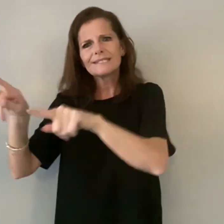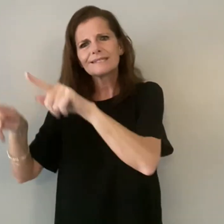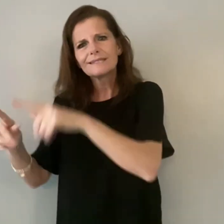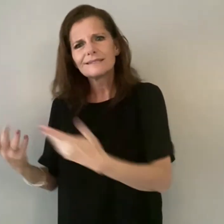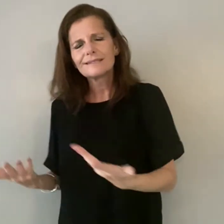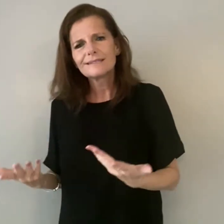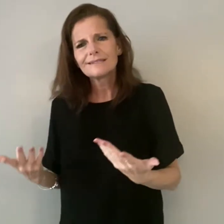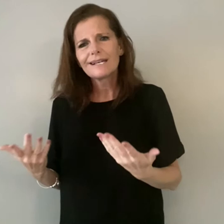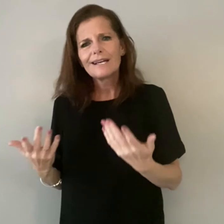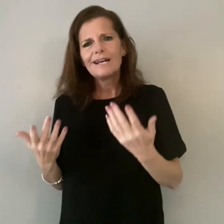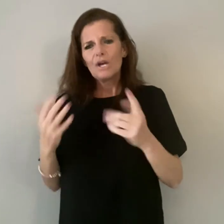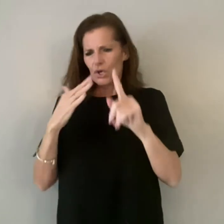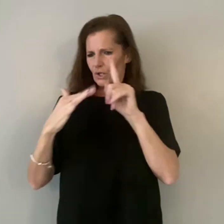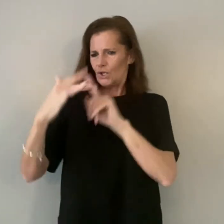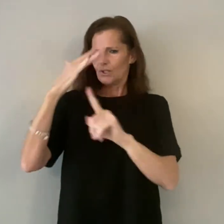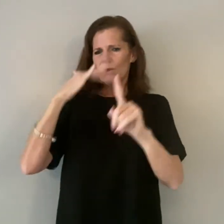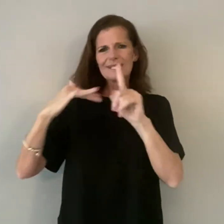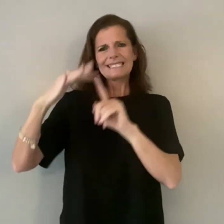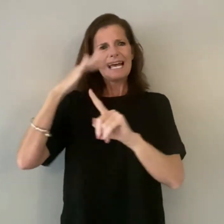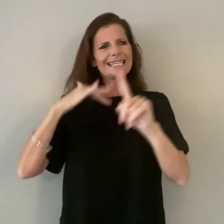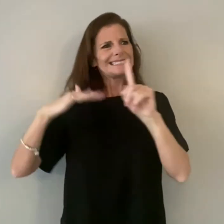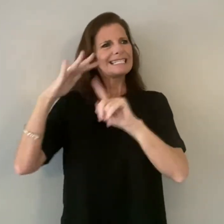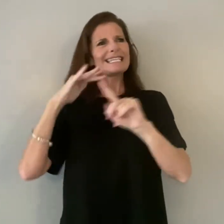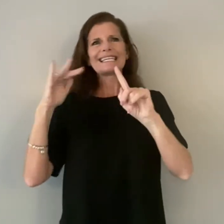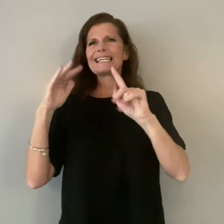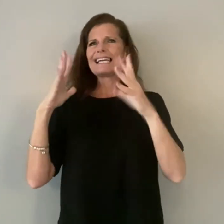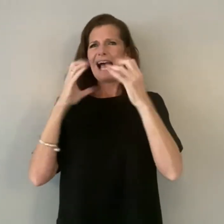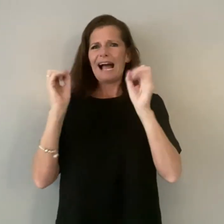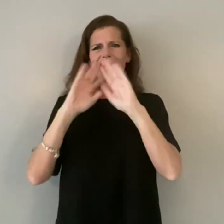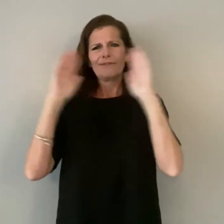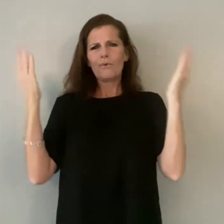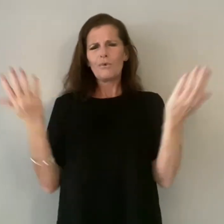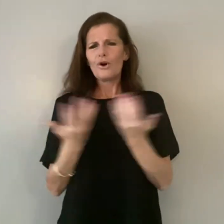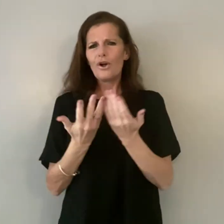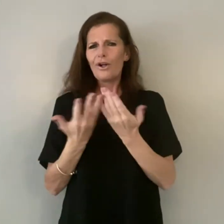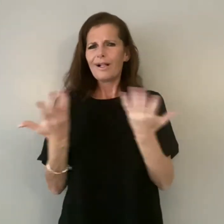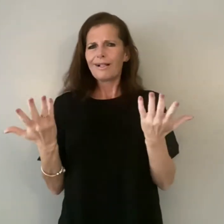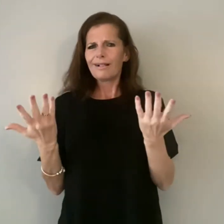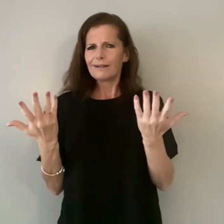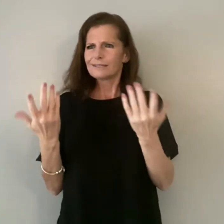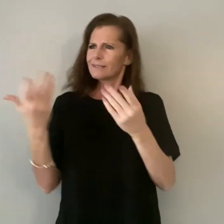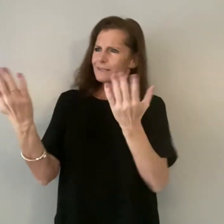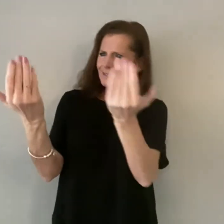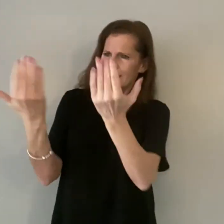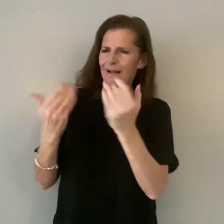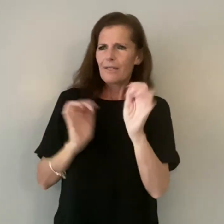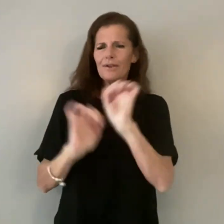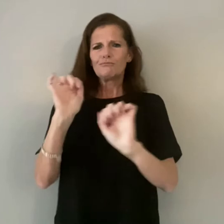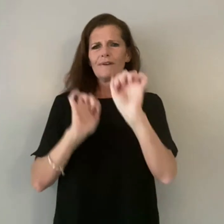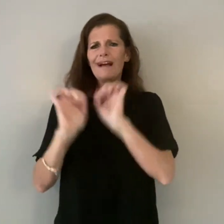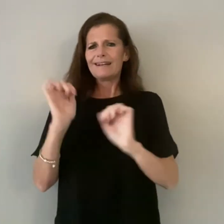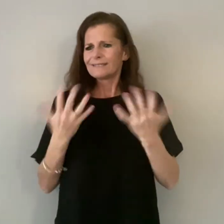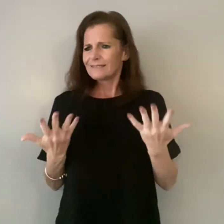So what societal frameworks exist worldwide that stop people from stepping into these roles even